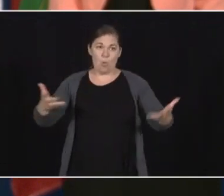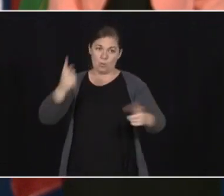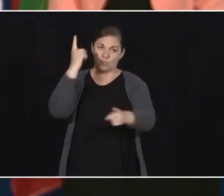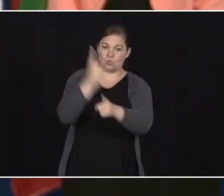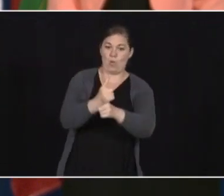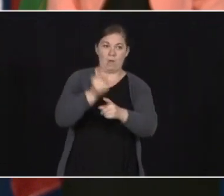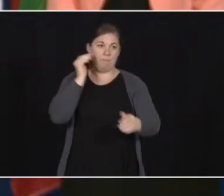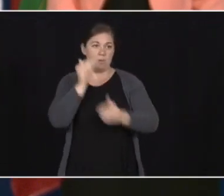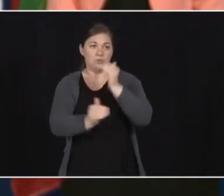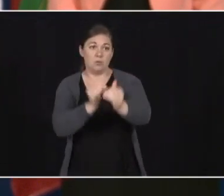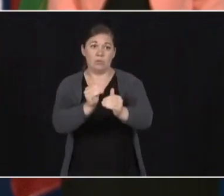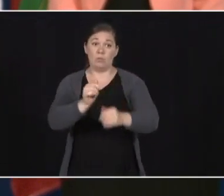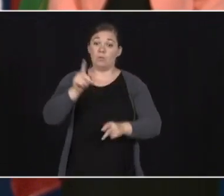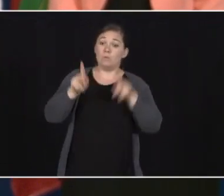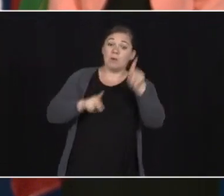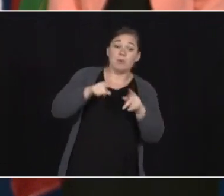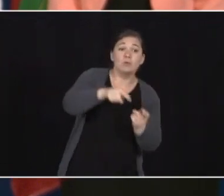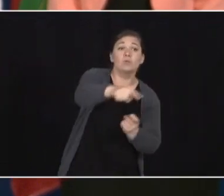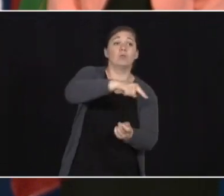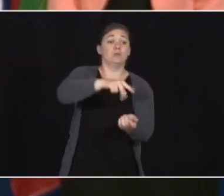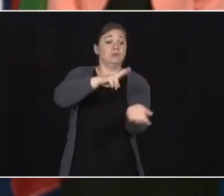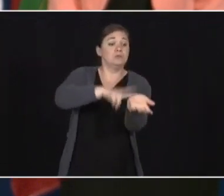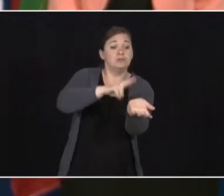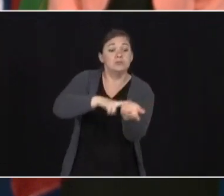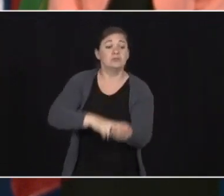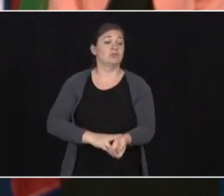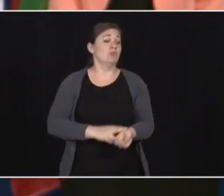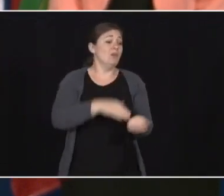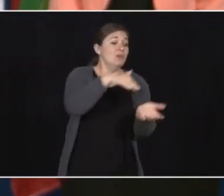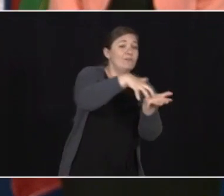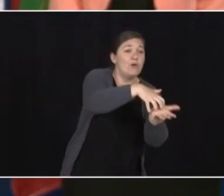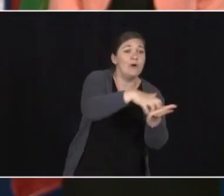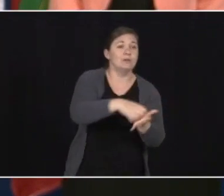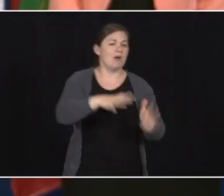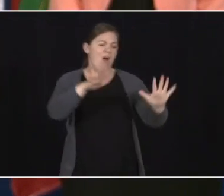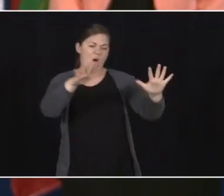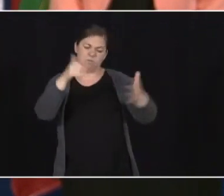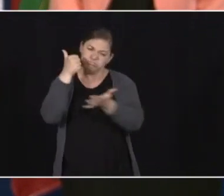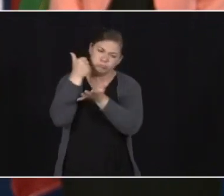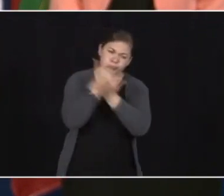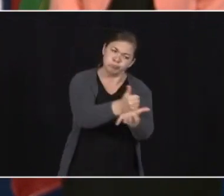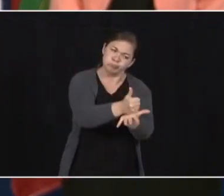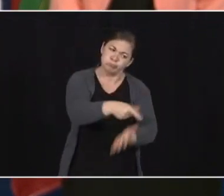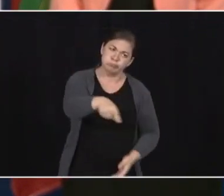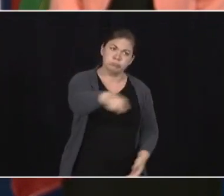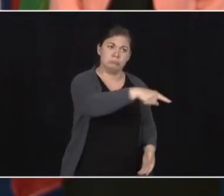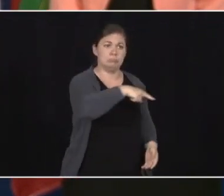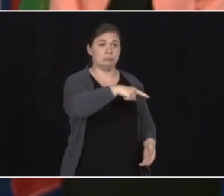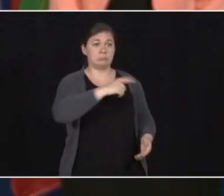heaven and earth to do what is right to help these people, to help those who need us. That is our job,